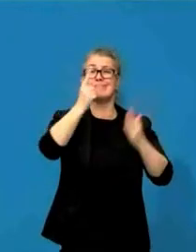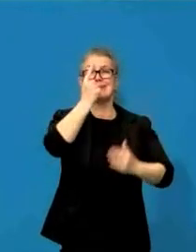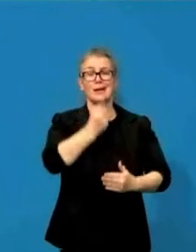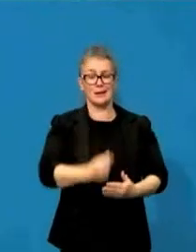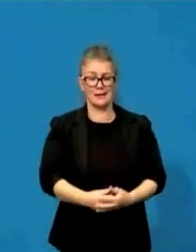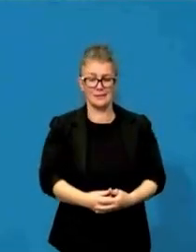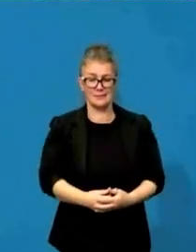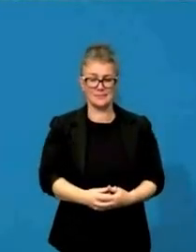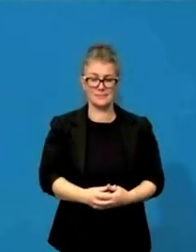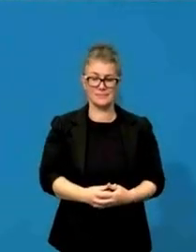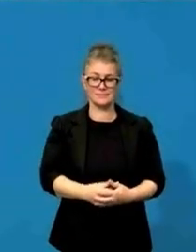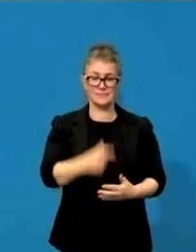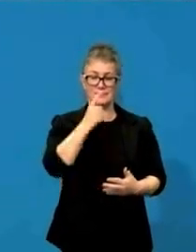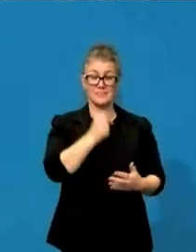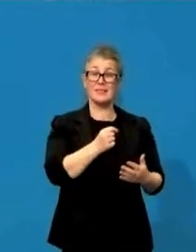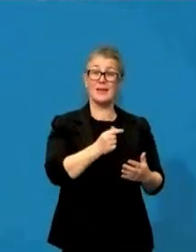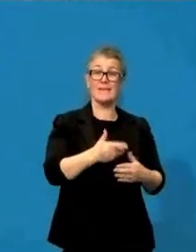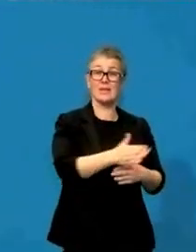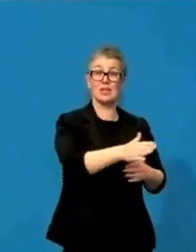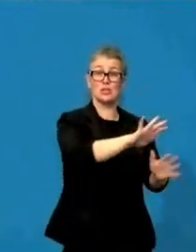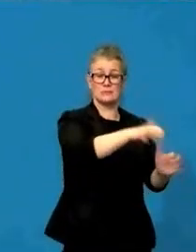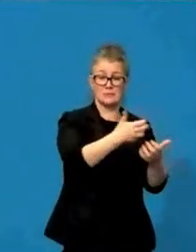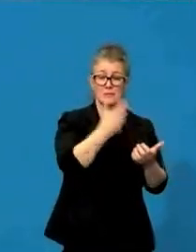The old people used to teach us a lot, like you can cook fish in the paperbark trees.